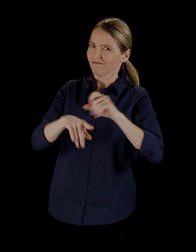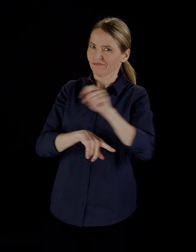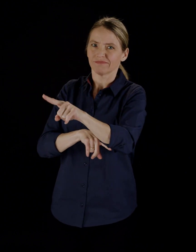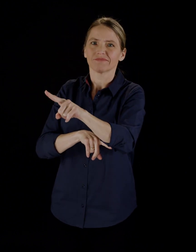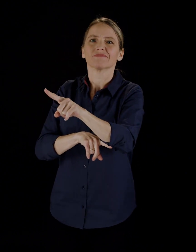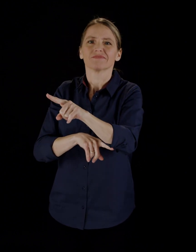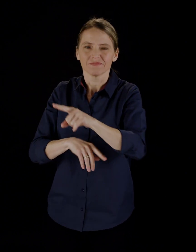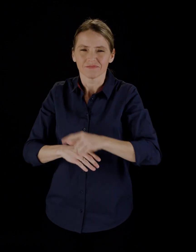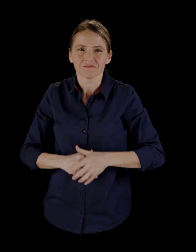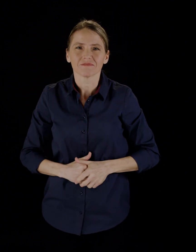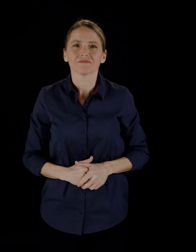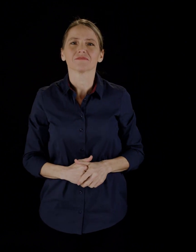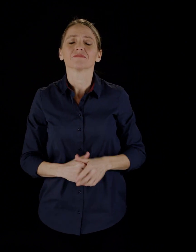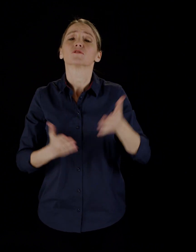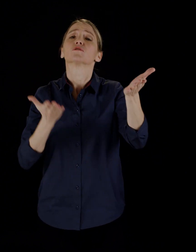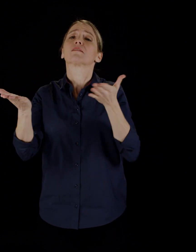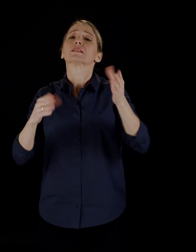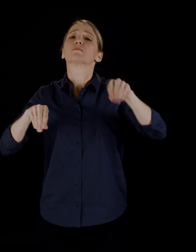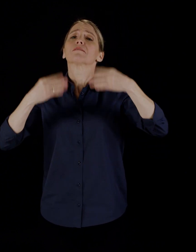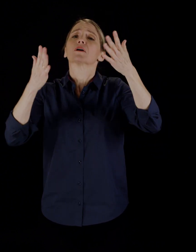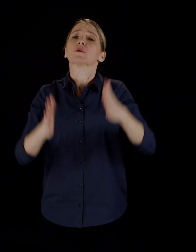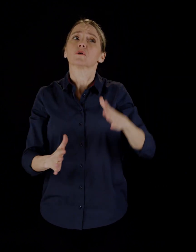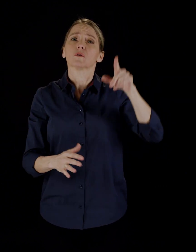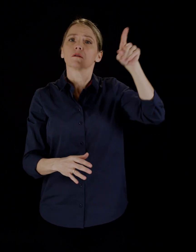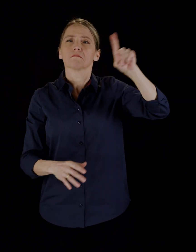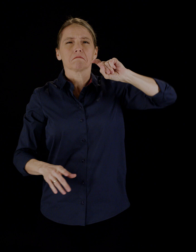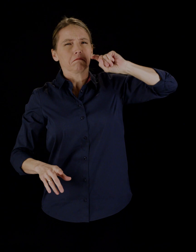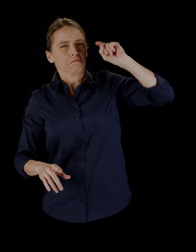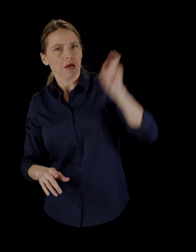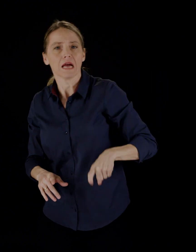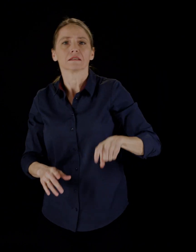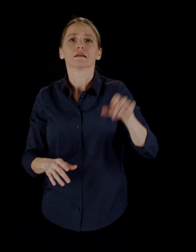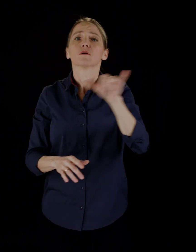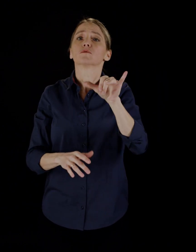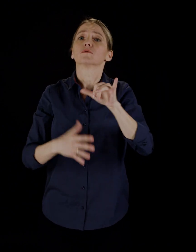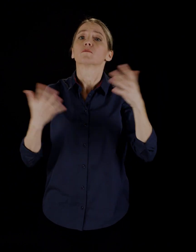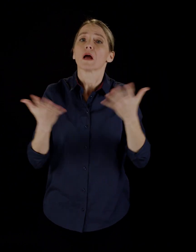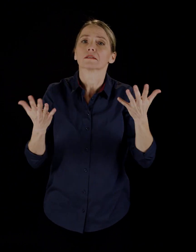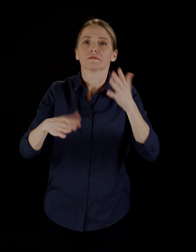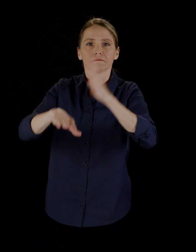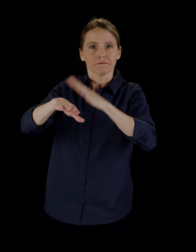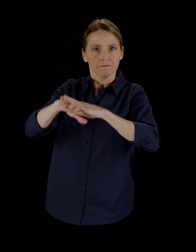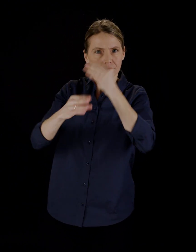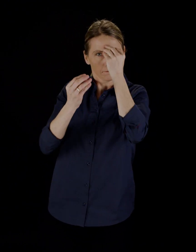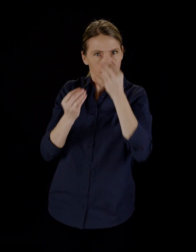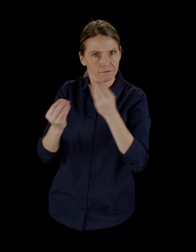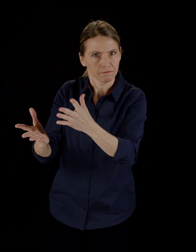If the customer subscribes to a plan with unlimited usage, there will be no usage alerts.